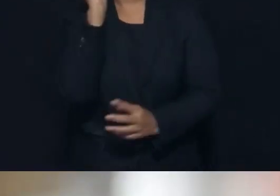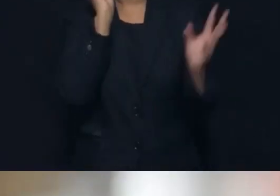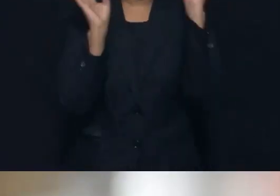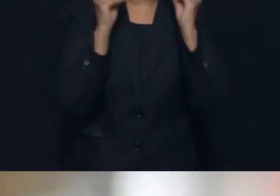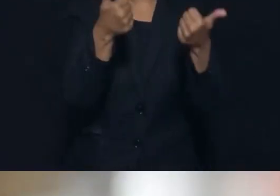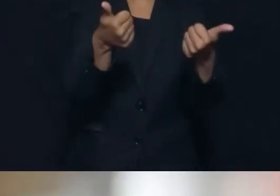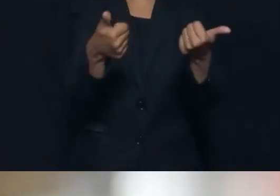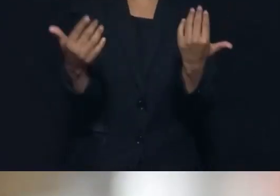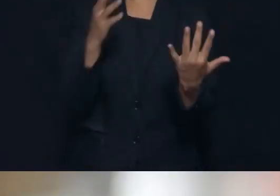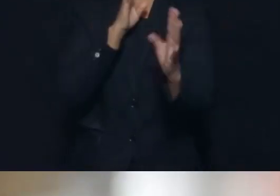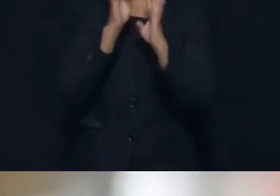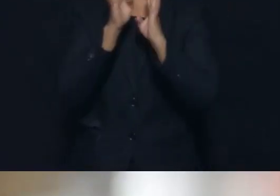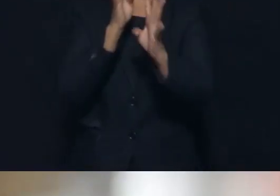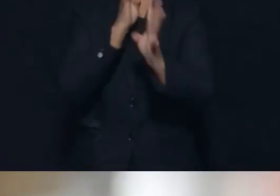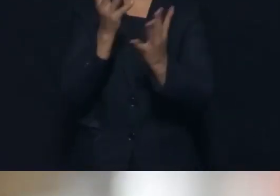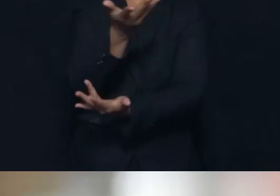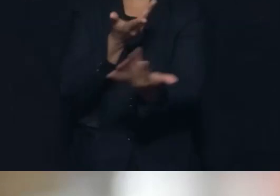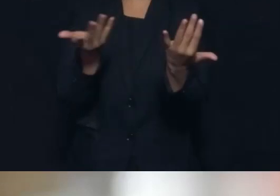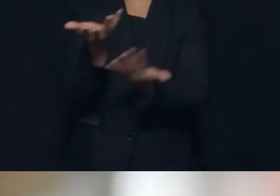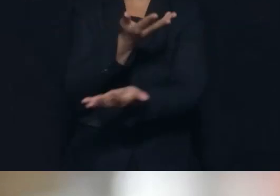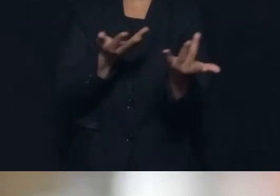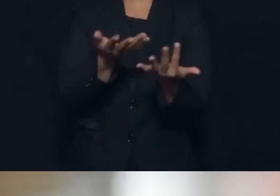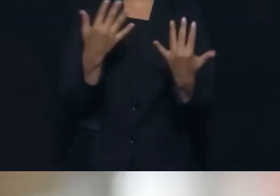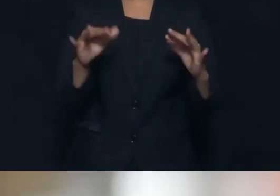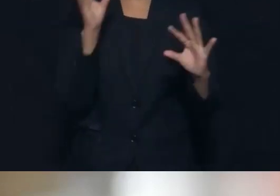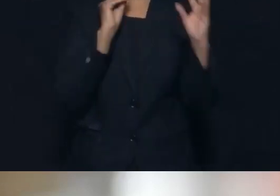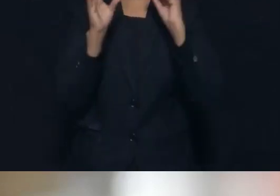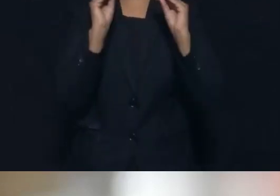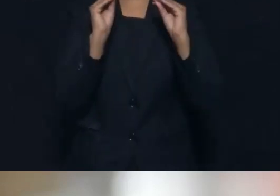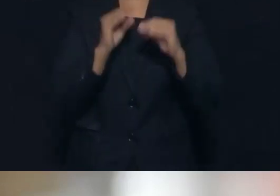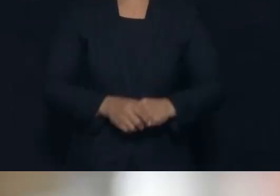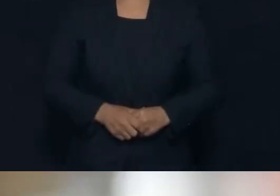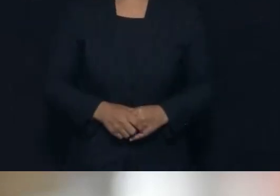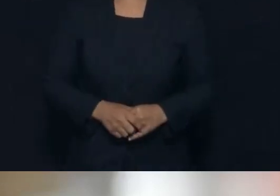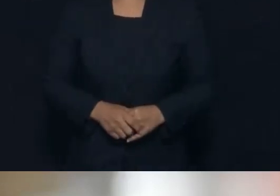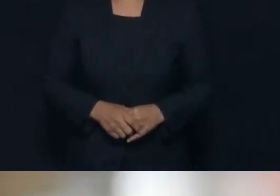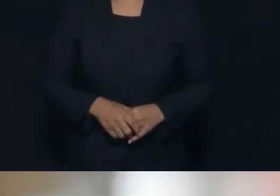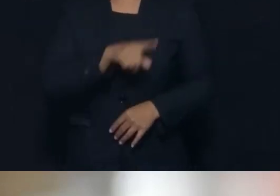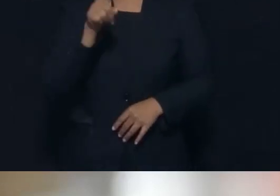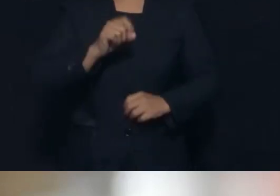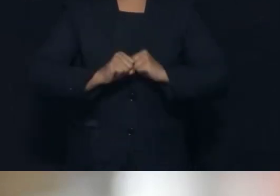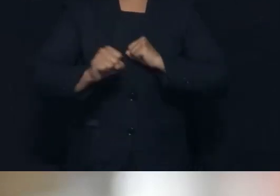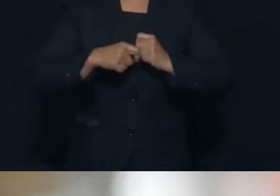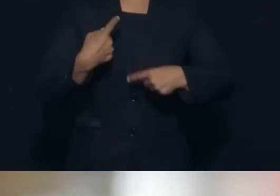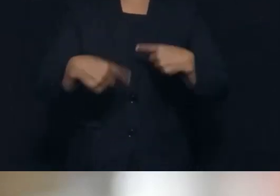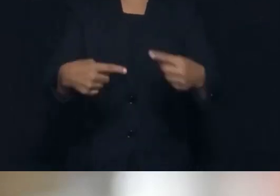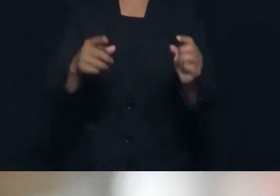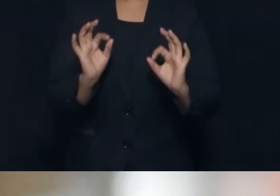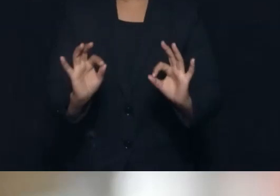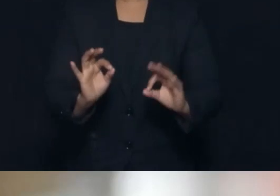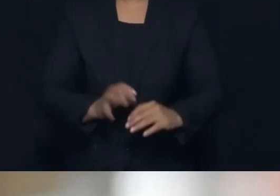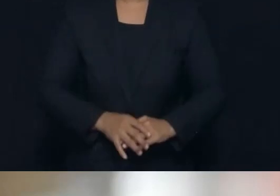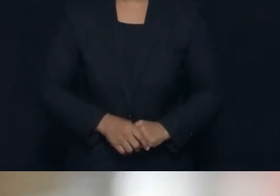Now we are on the go.